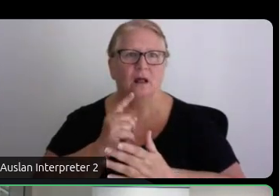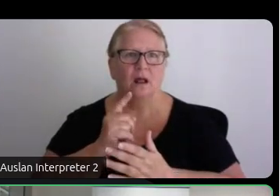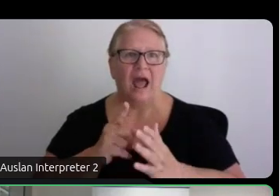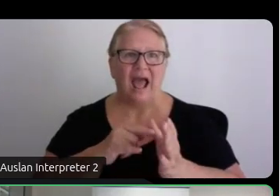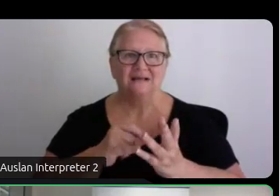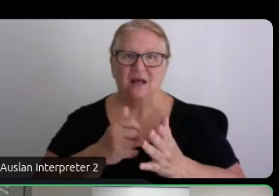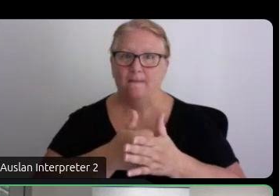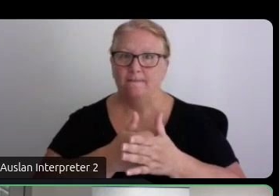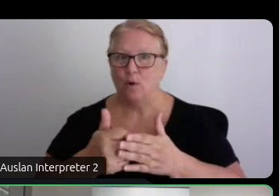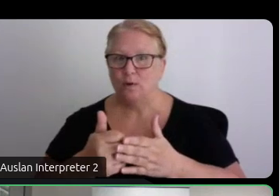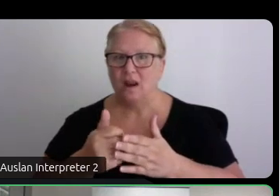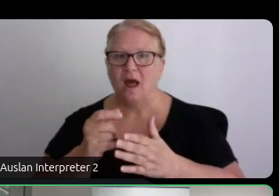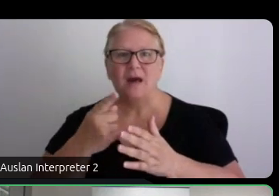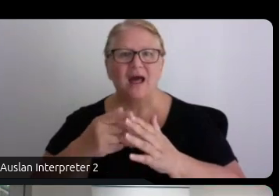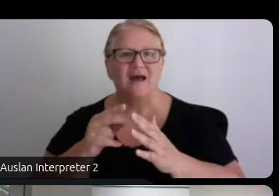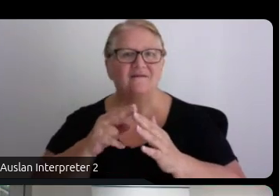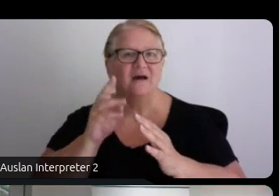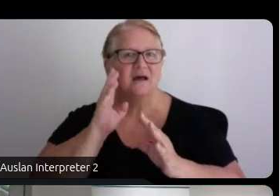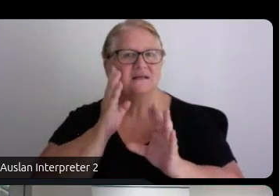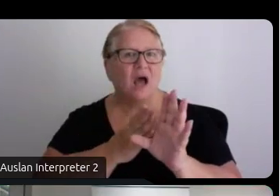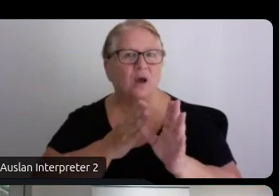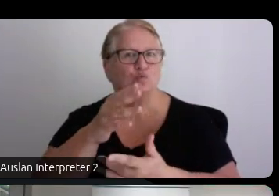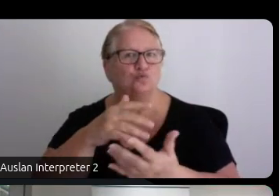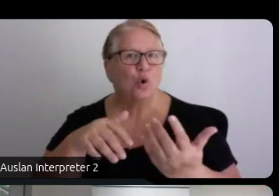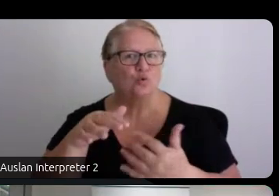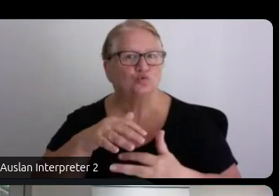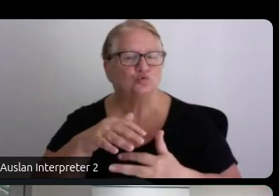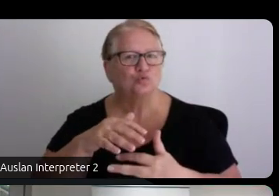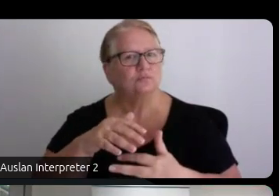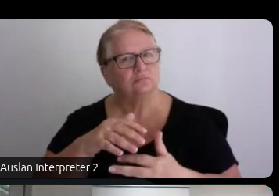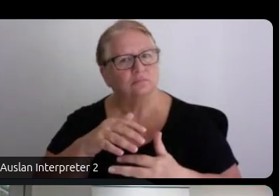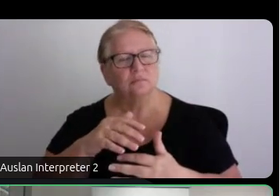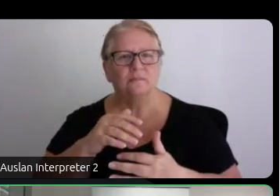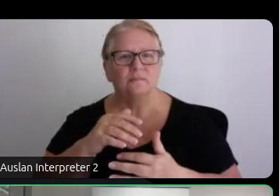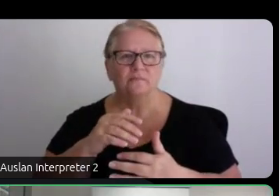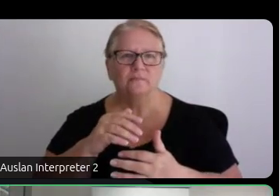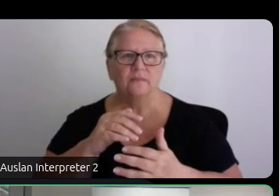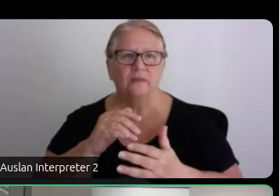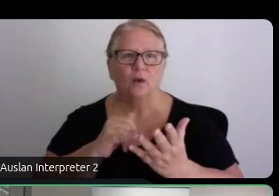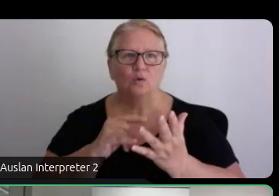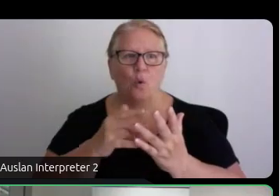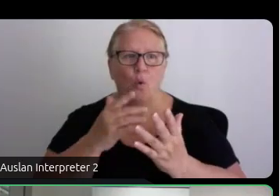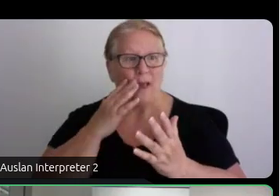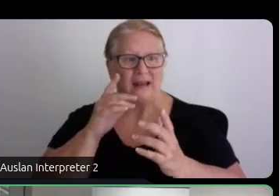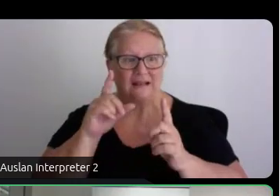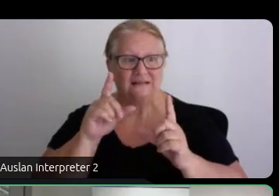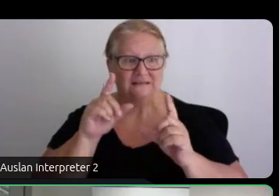psychosocial impairments that haven't when they come to this stage of the assessment effectively